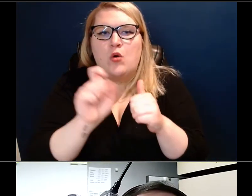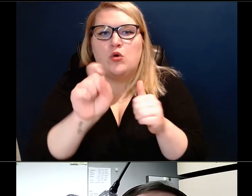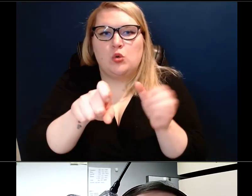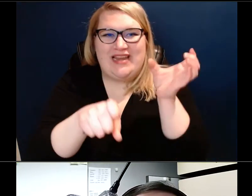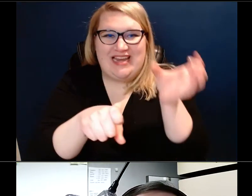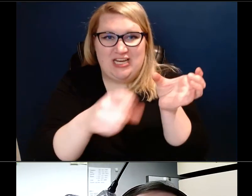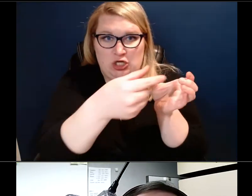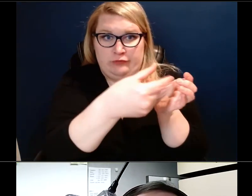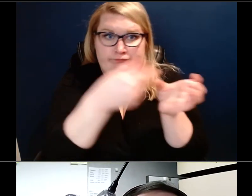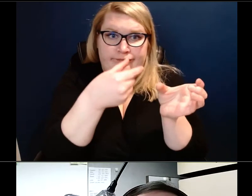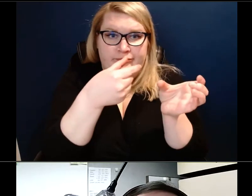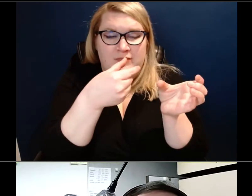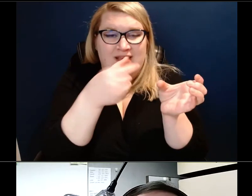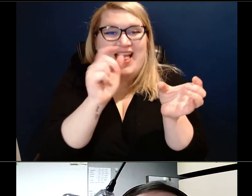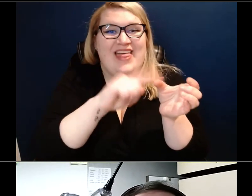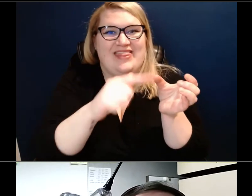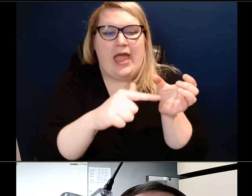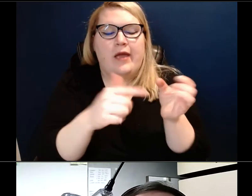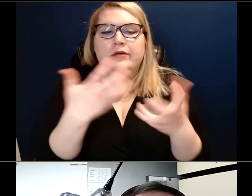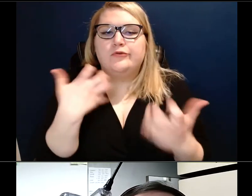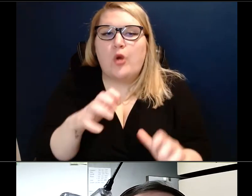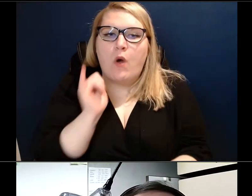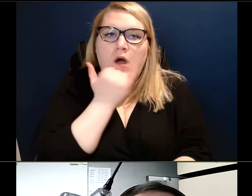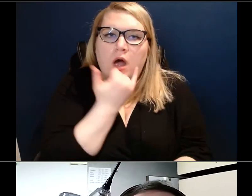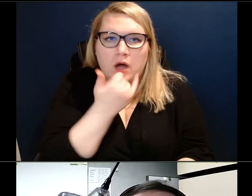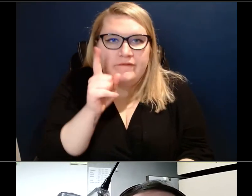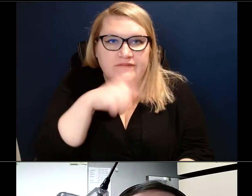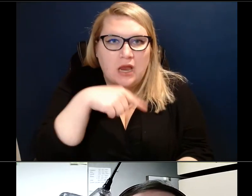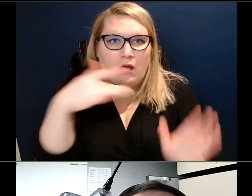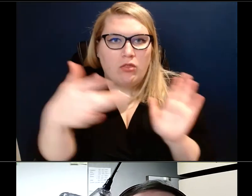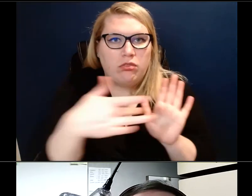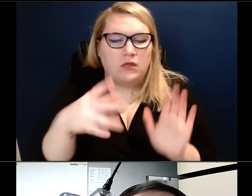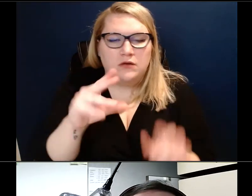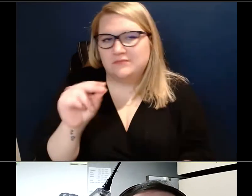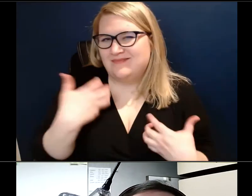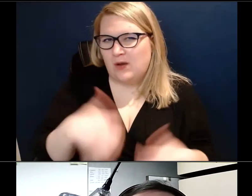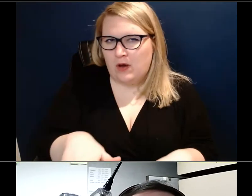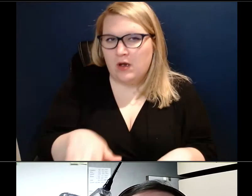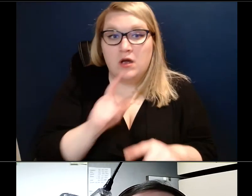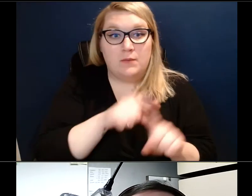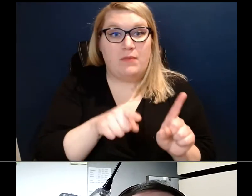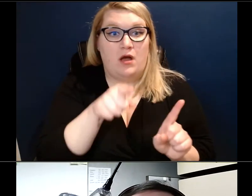over to prevent false alerts, but that EPIRB or ones like that are typically